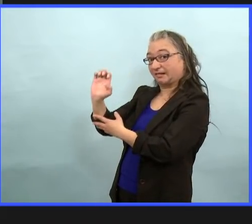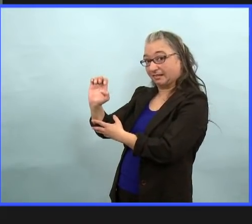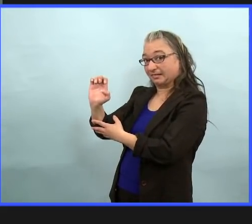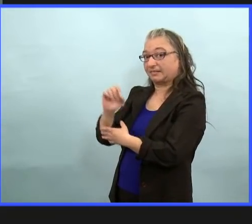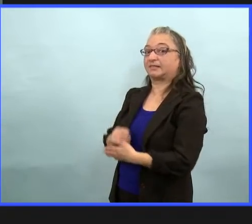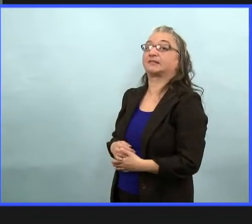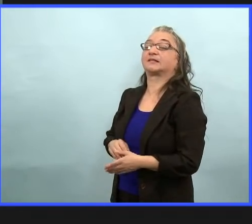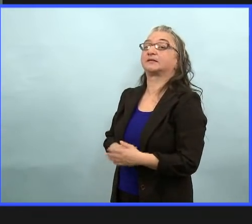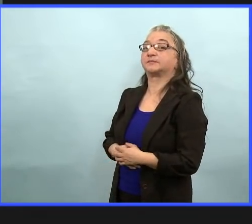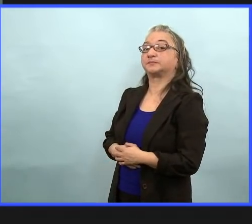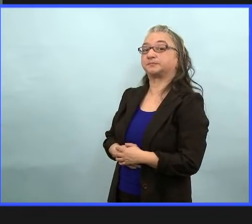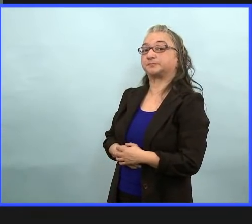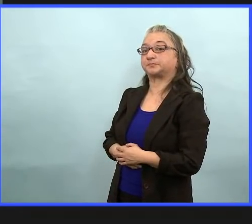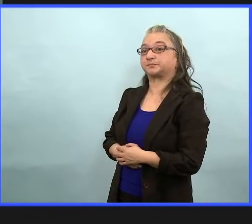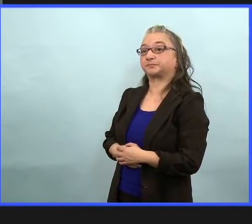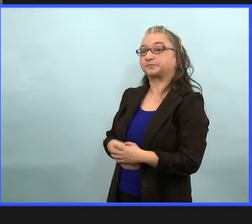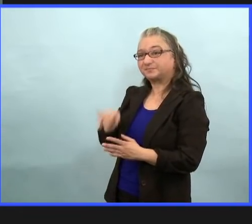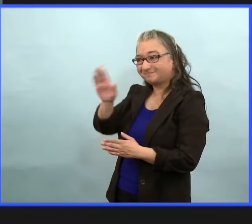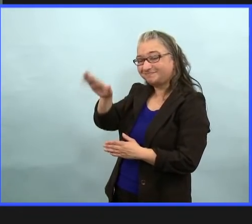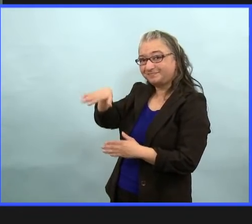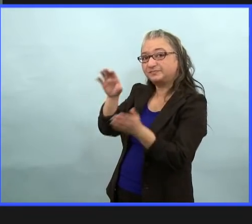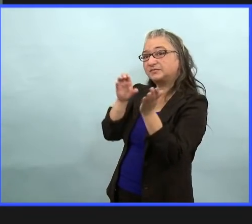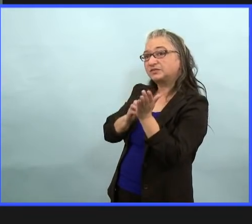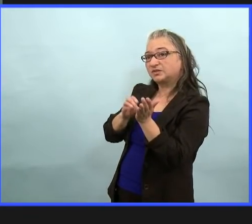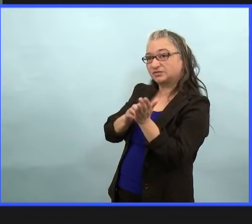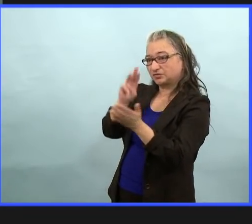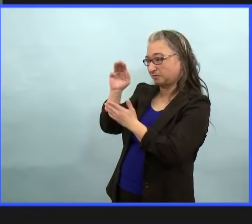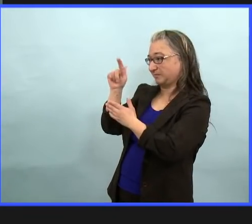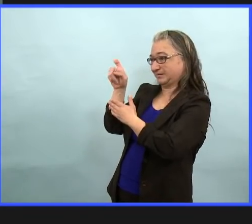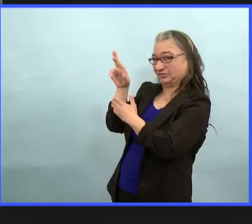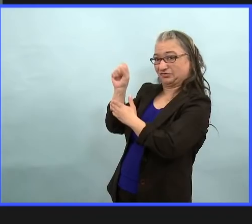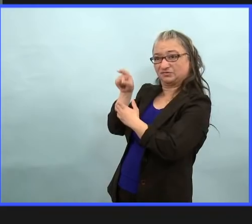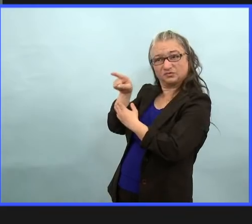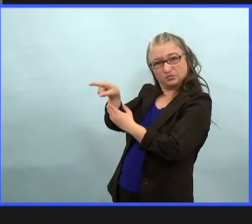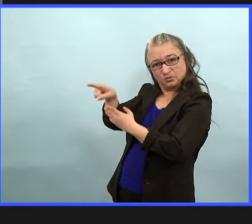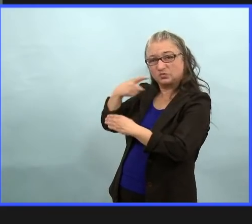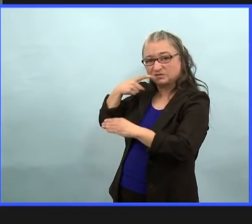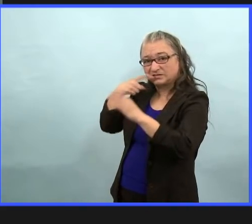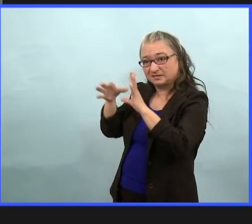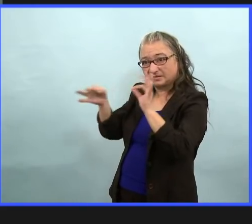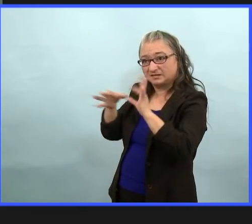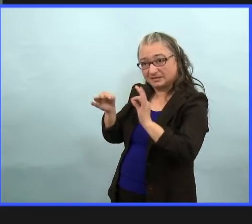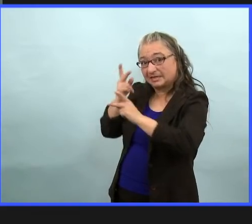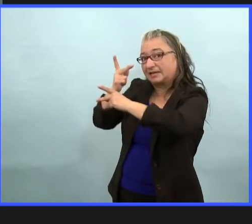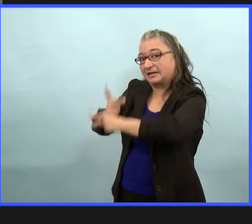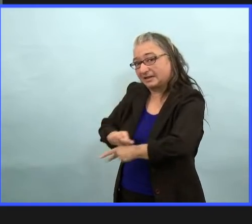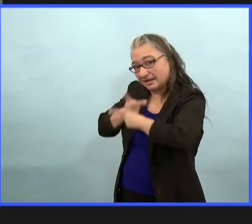dr mateer i wanted to circle back on you said be cautious as restrictions are lifted uh giving